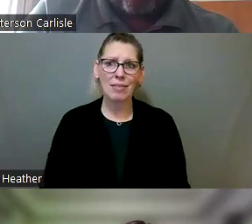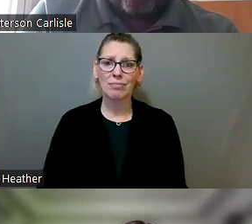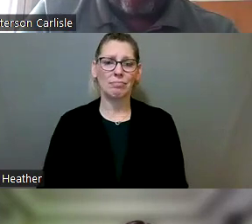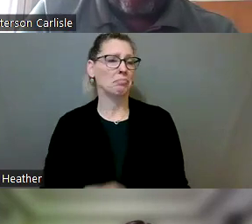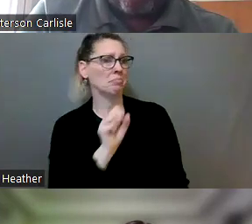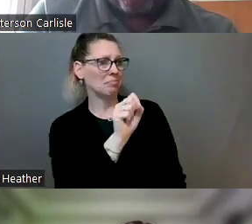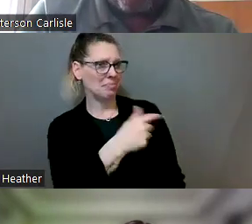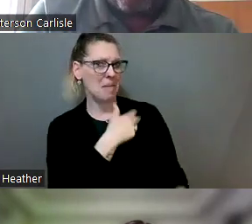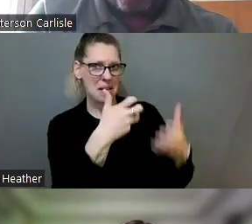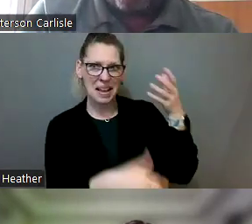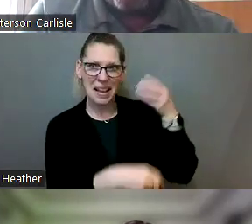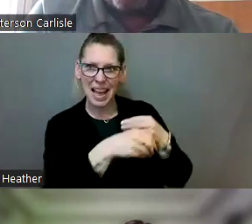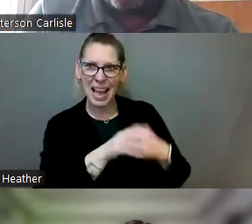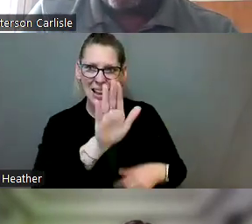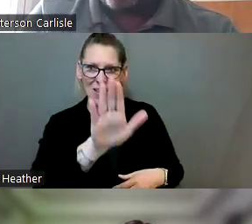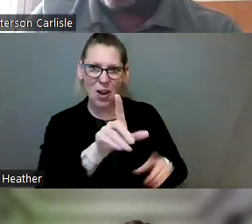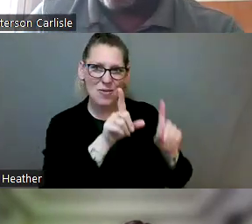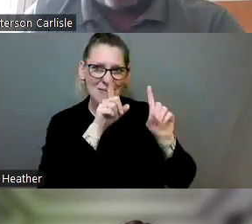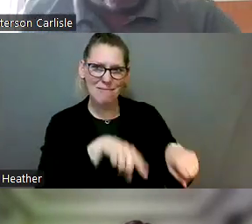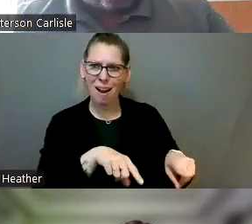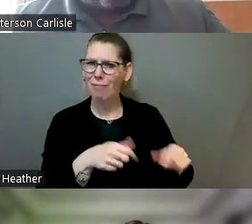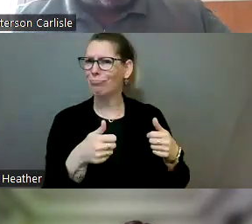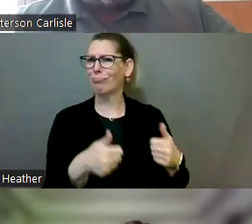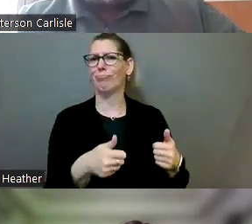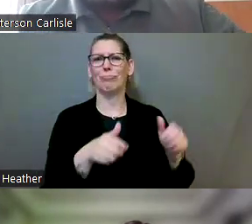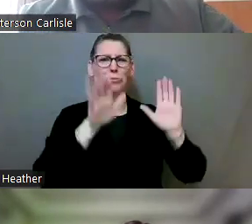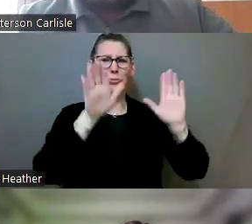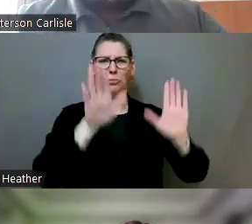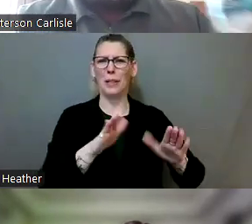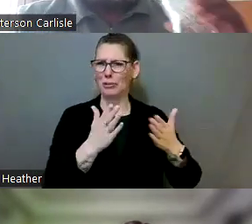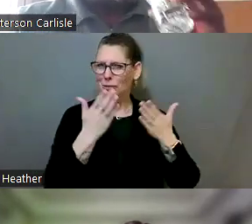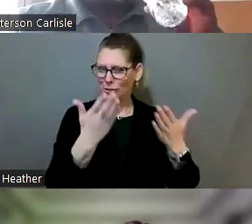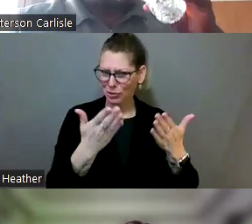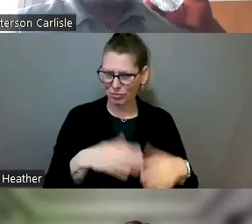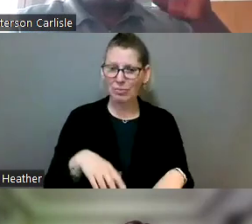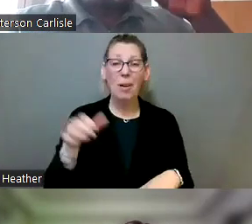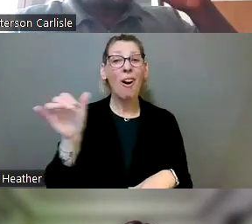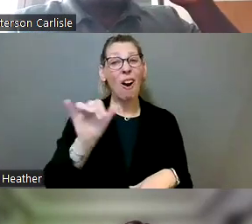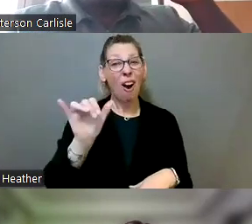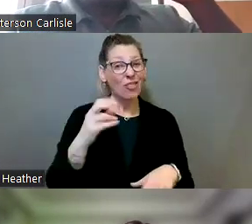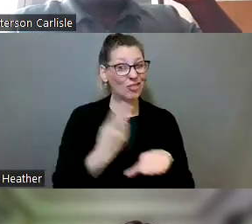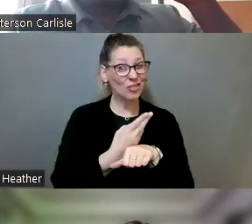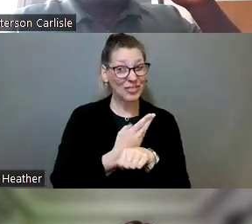on your response Henterson; those are great suggestions, and also leveraging technology.